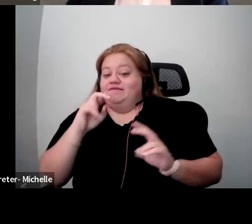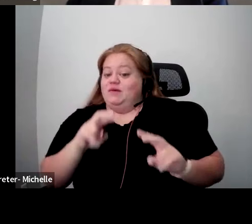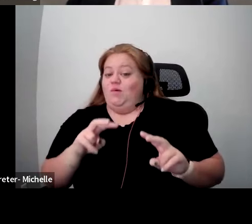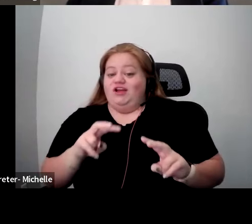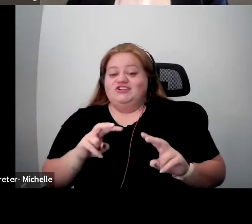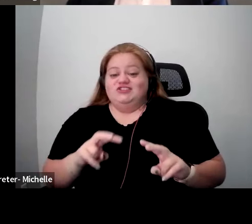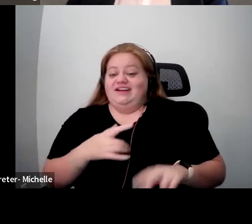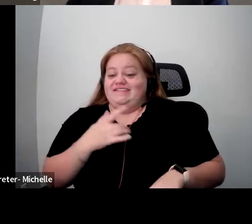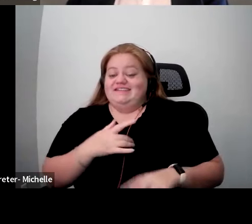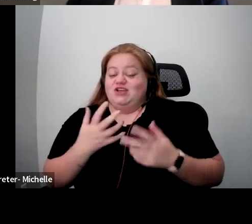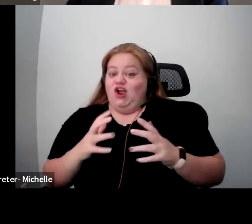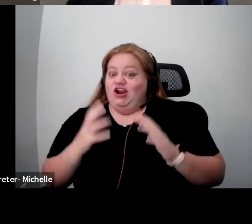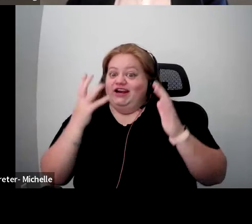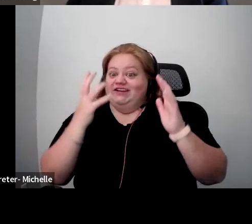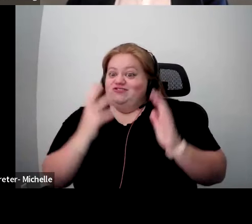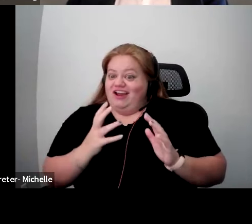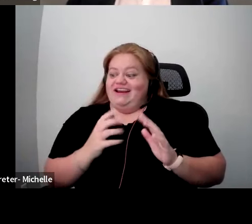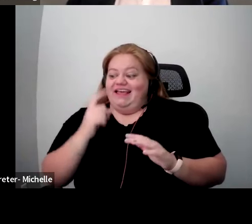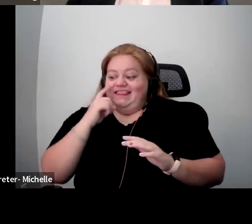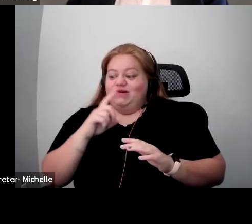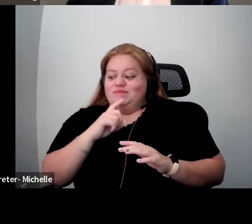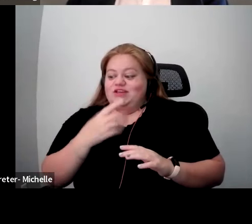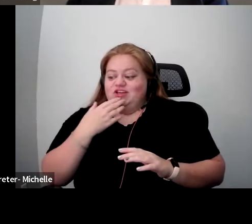it's already looking great. And I think it's going to be a really, really good future.